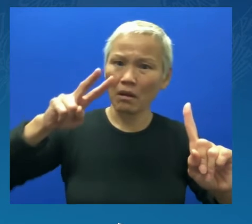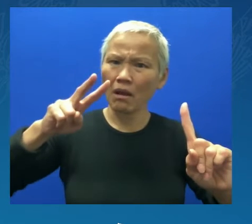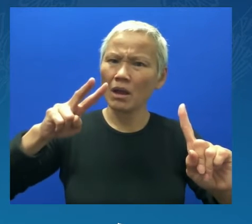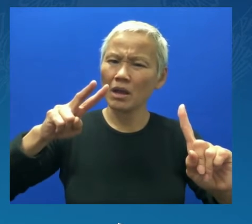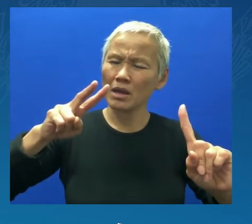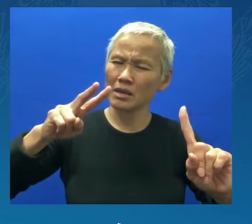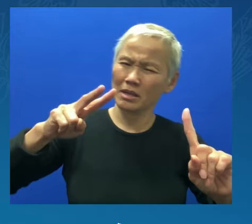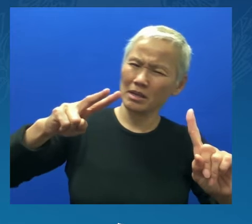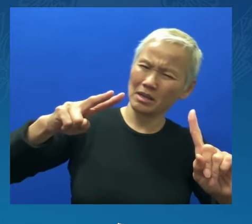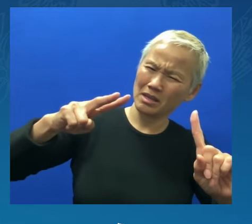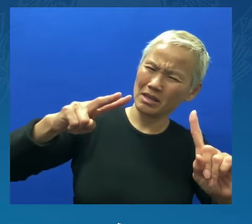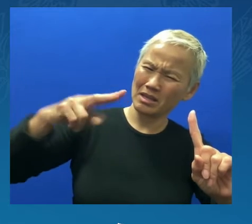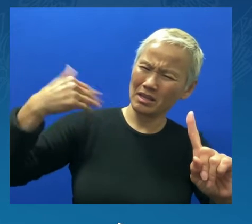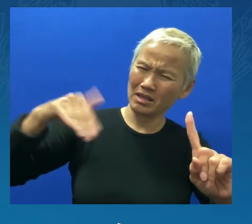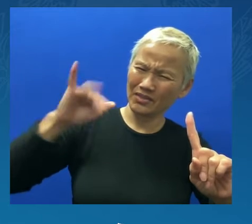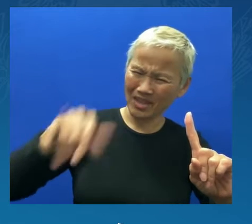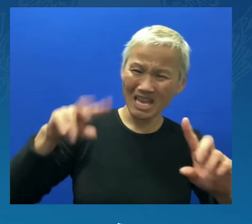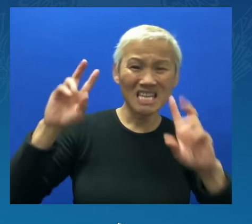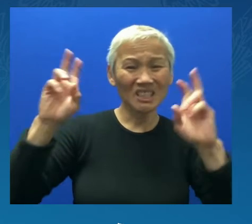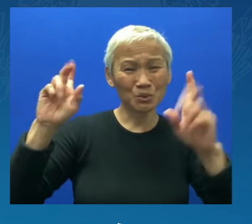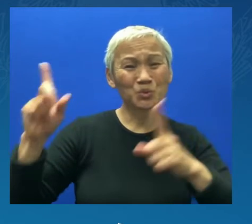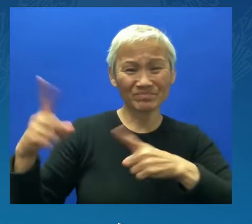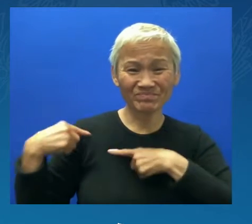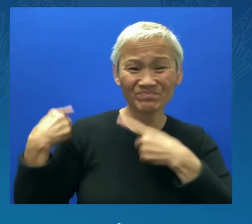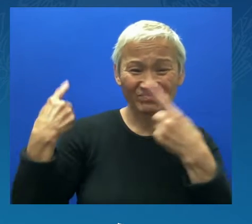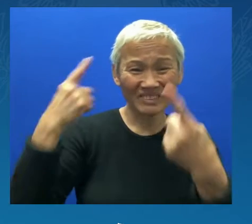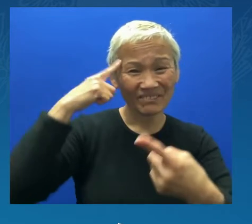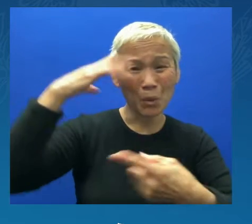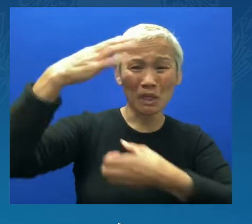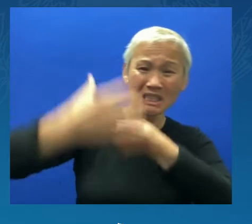that is attached to the issue of women's sexuality.